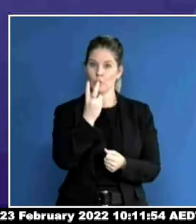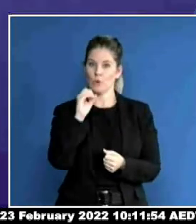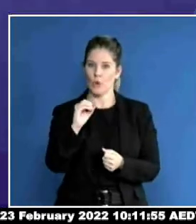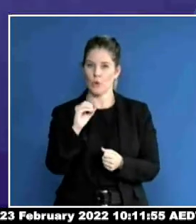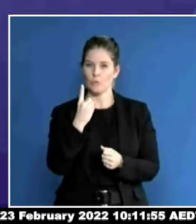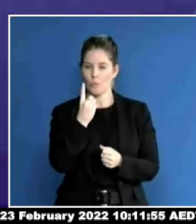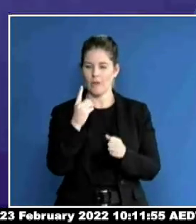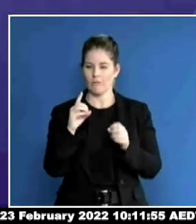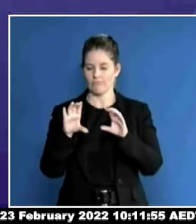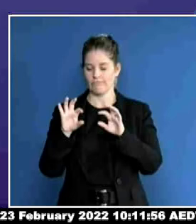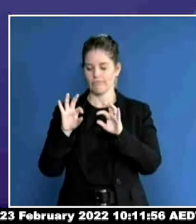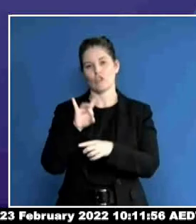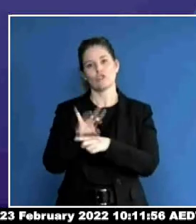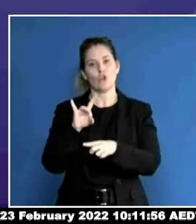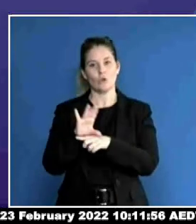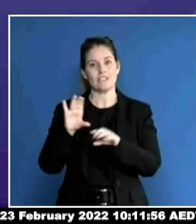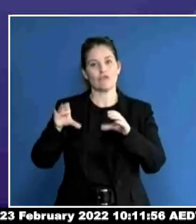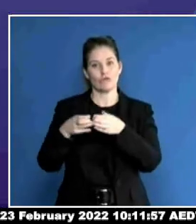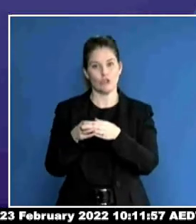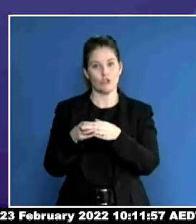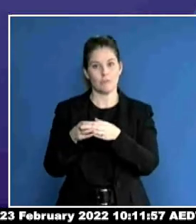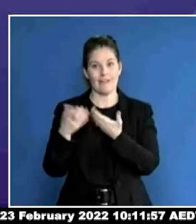DES program on behalf of the DSS.